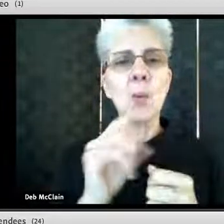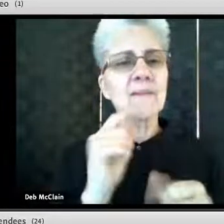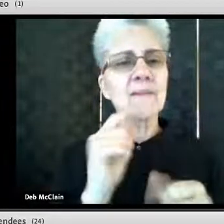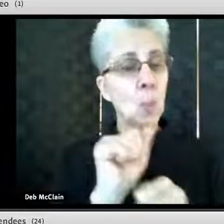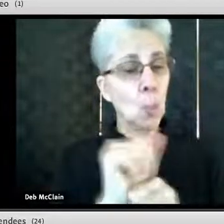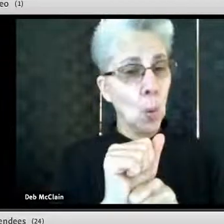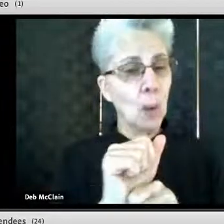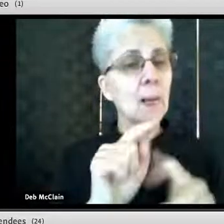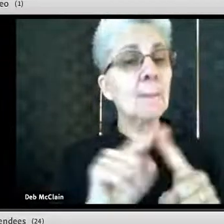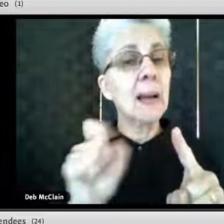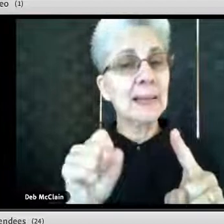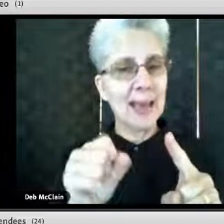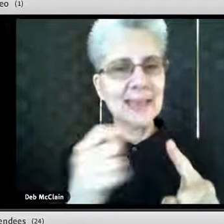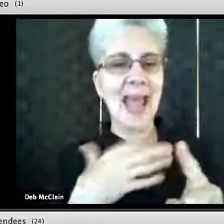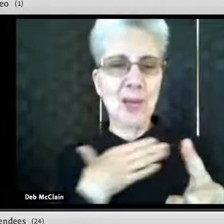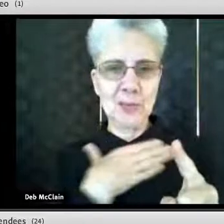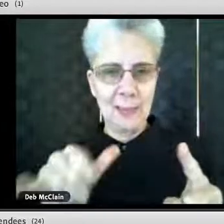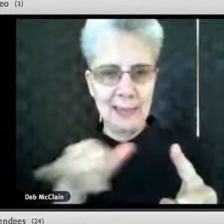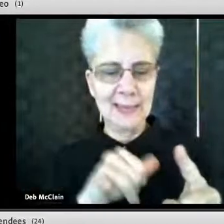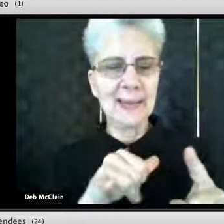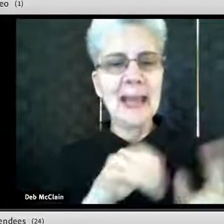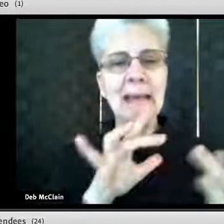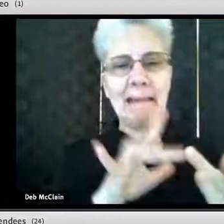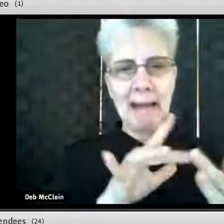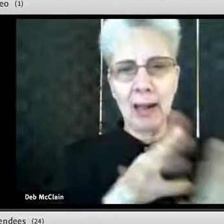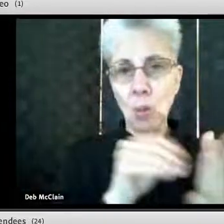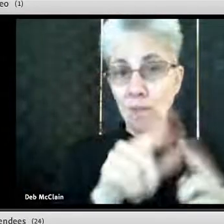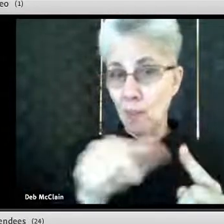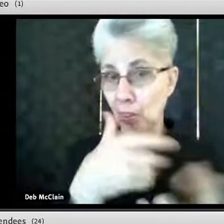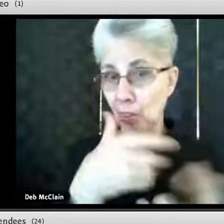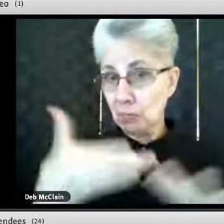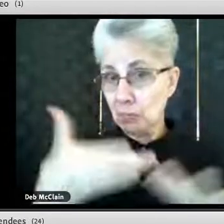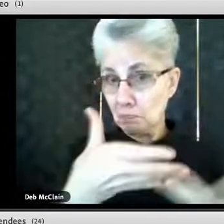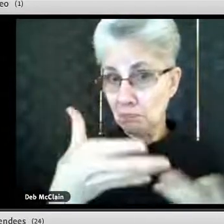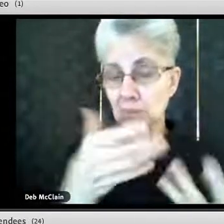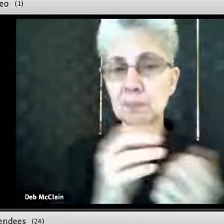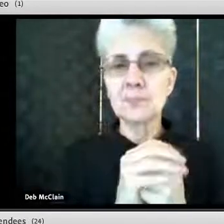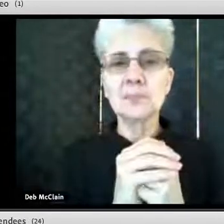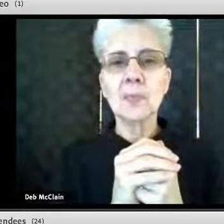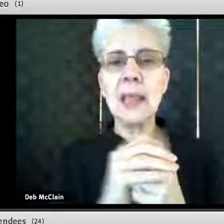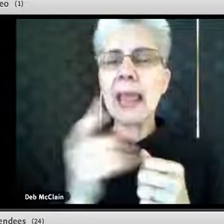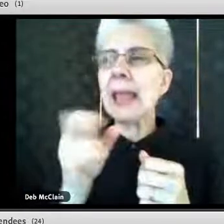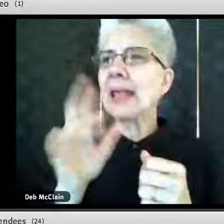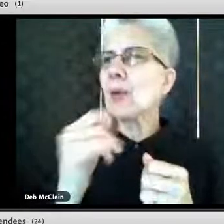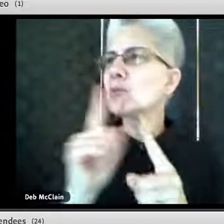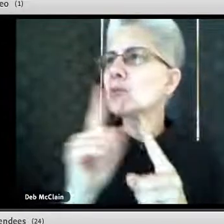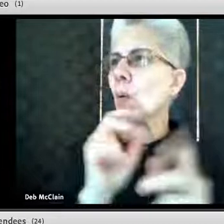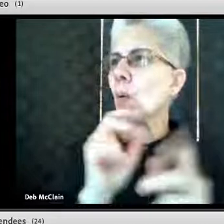But yes, entertainment. Connect, learn from others. Gary is saying talk with people who live far away.